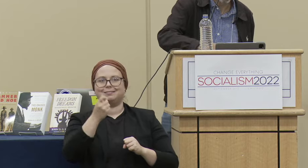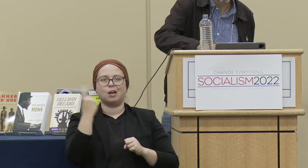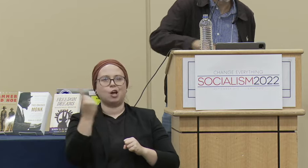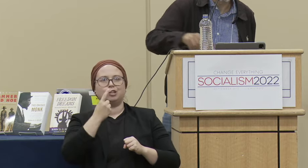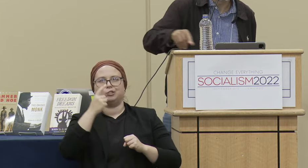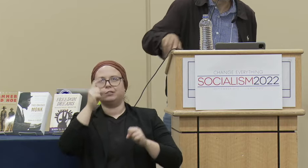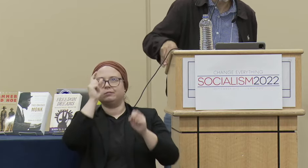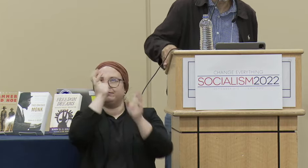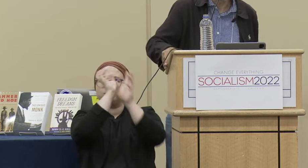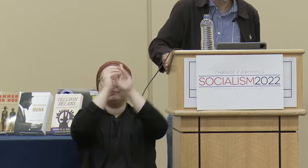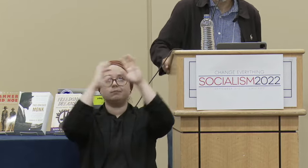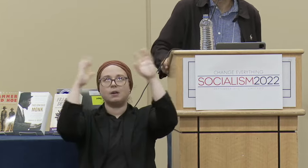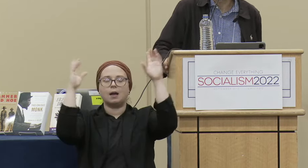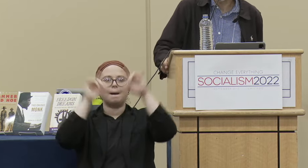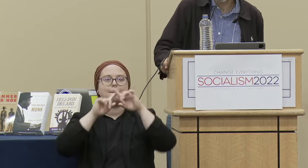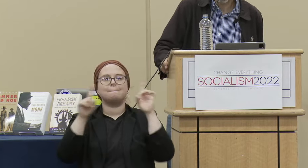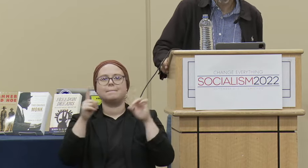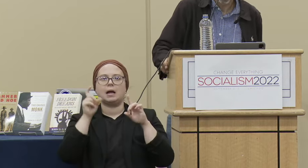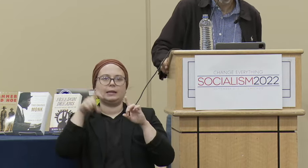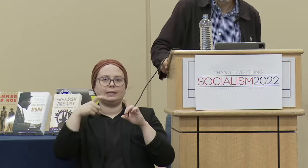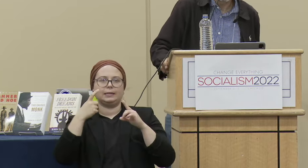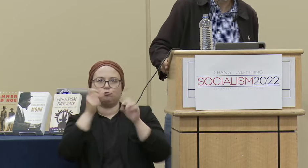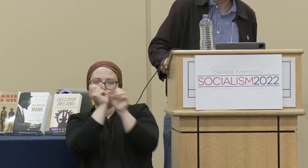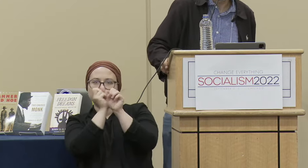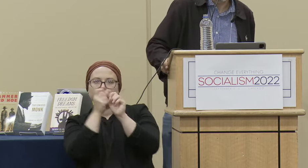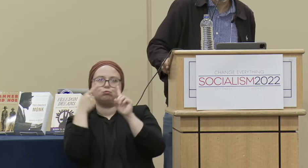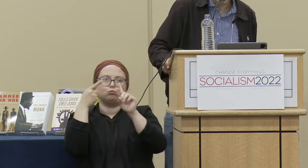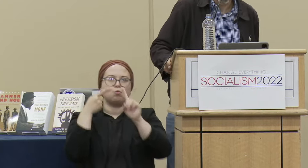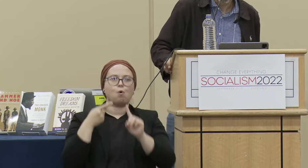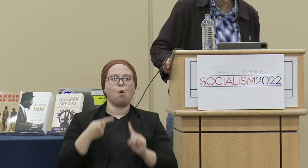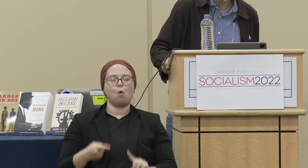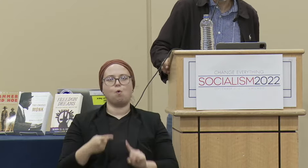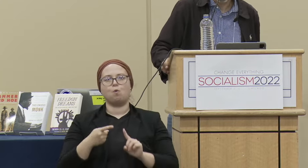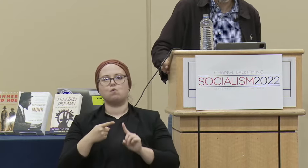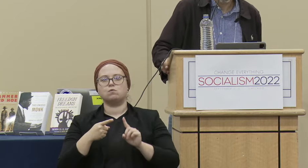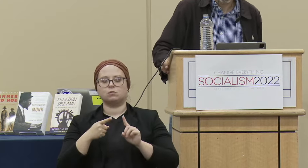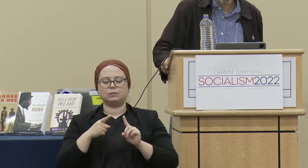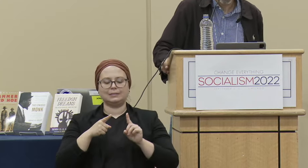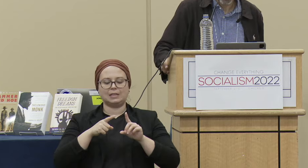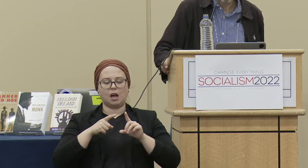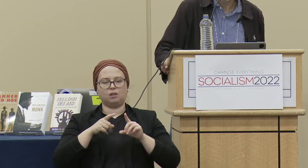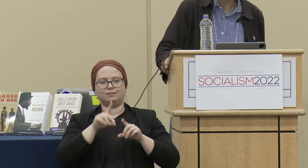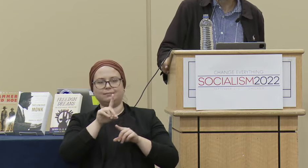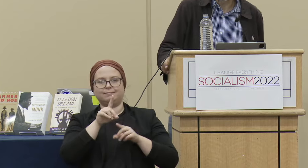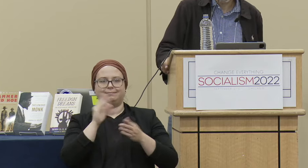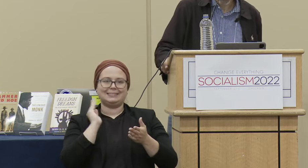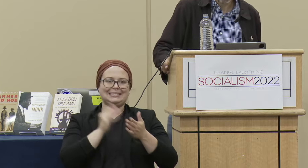They understand that freedom dreaming is not a luxury or a fantasy, and that our very survival depends on turning